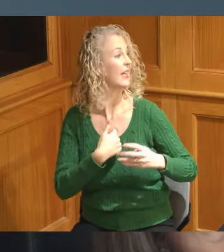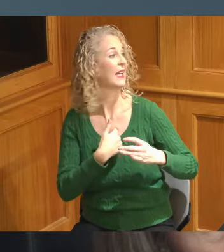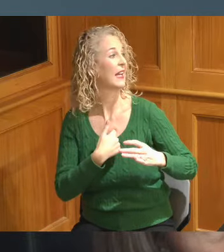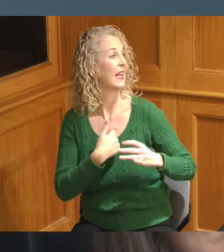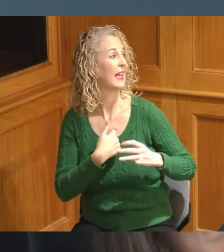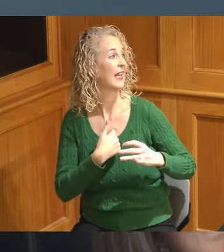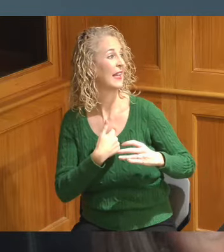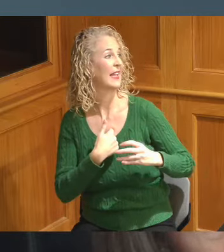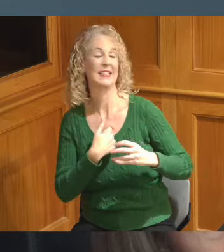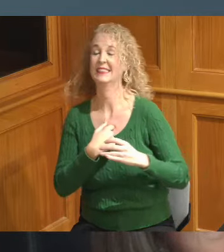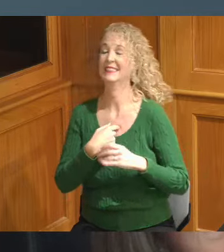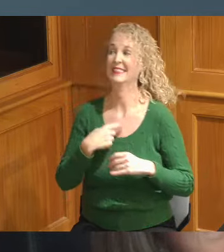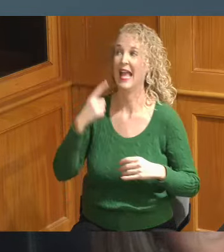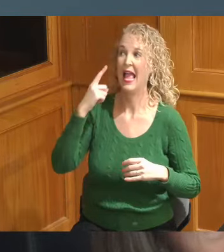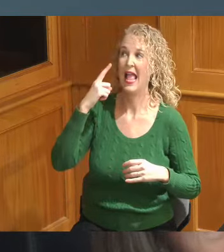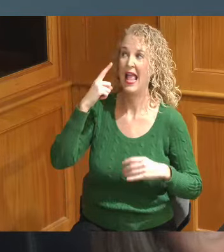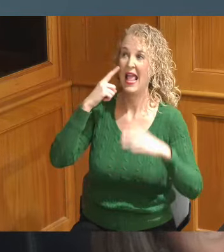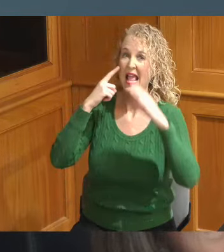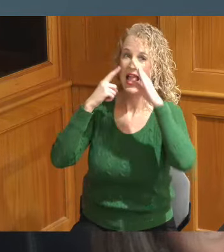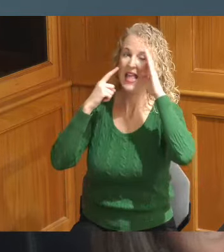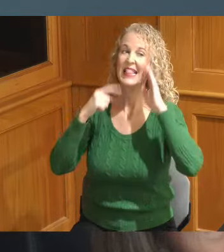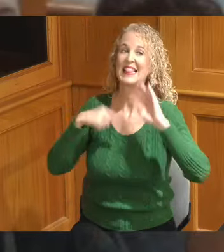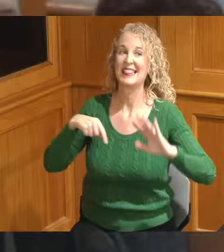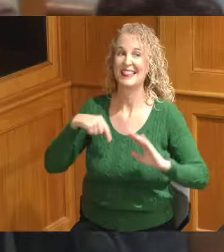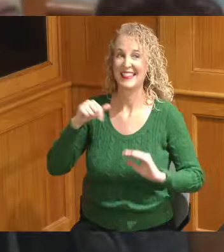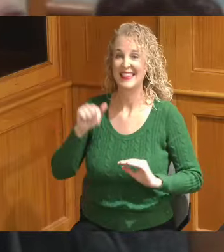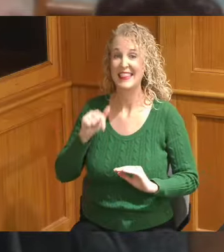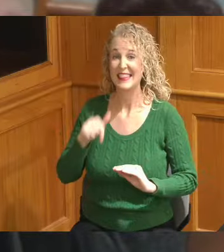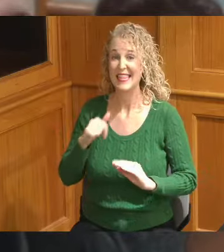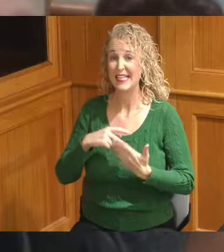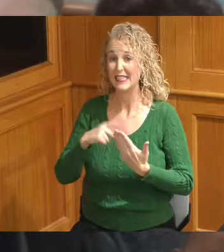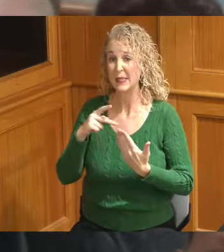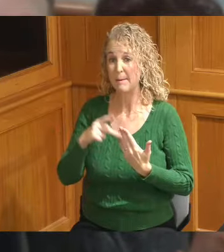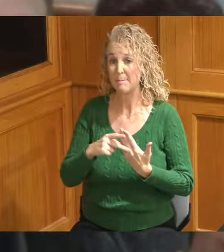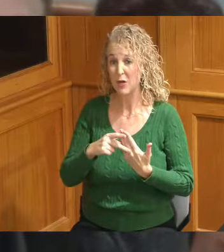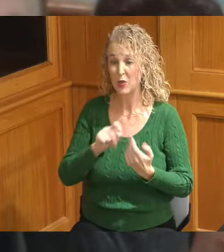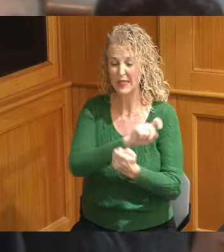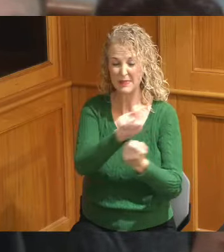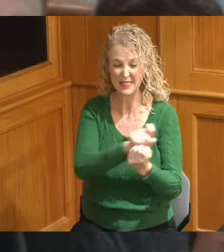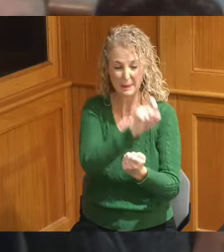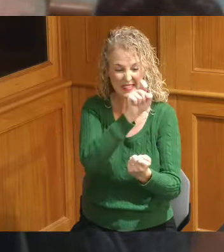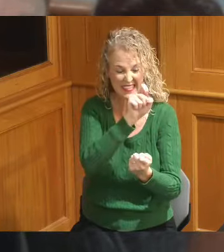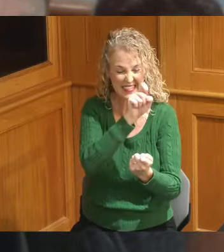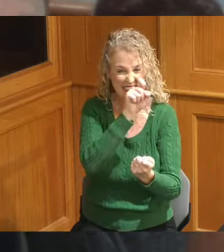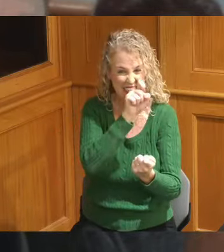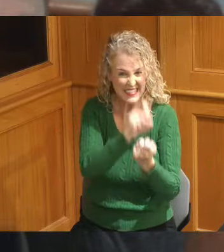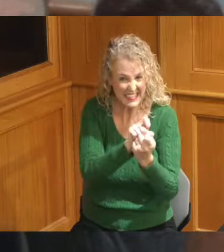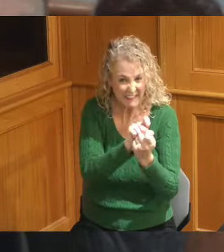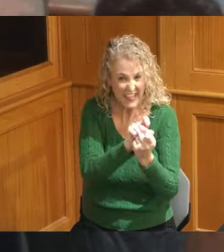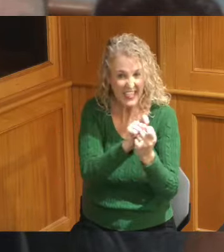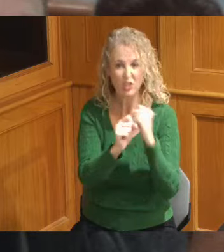Oh, you I think we we do this this program this program is really specifically around security and